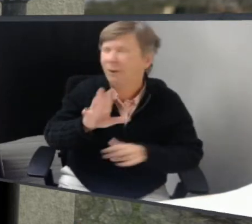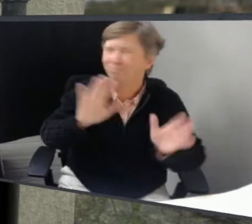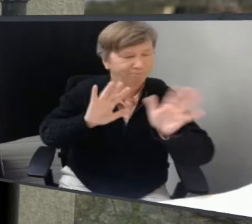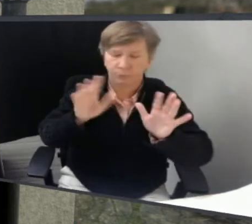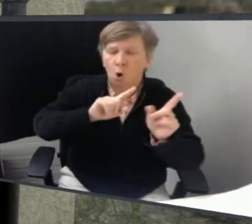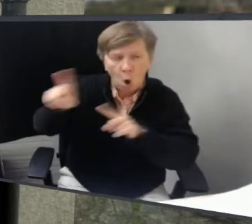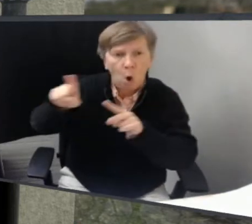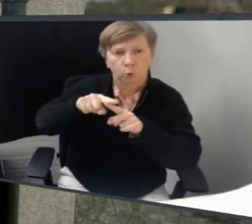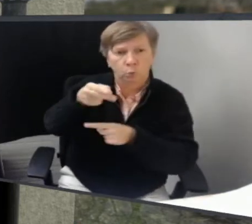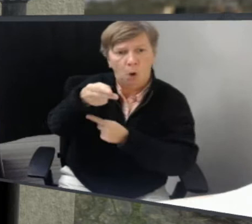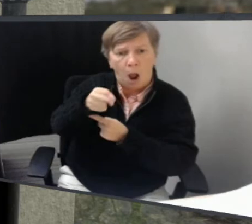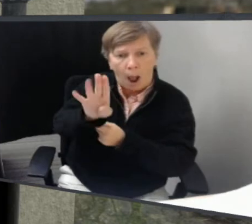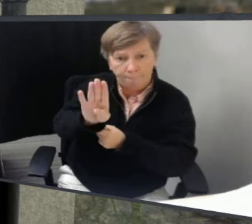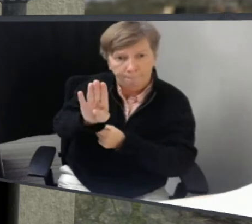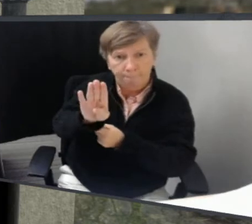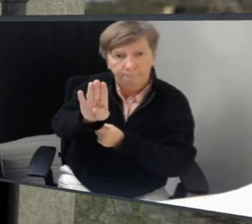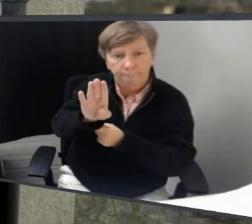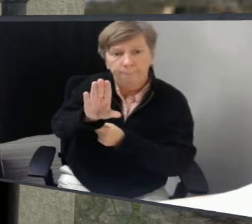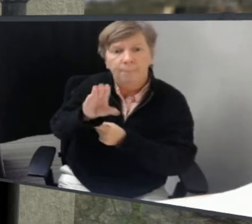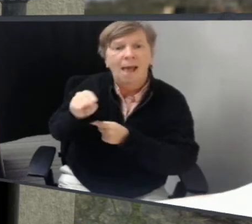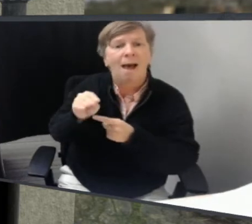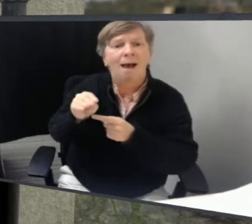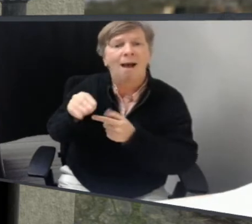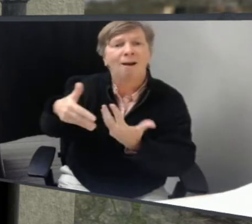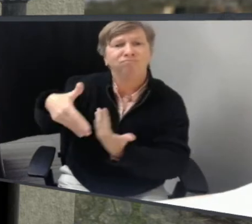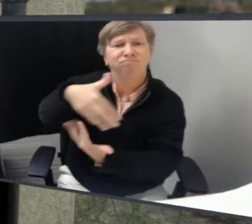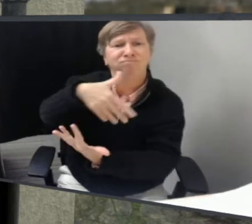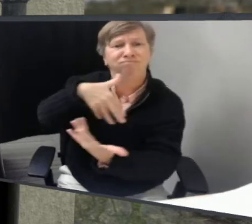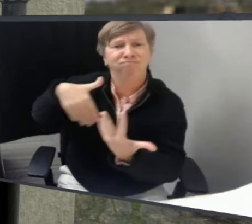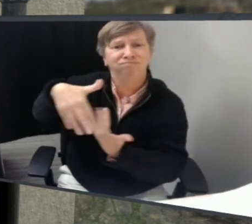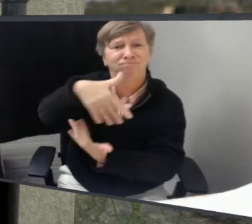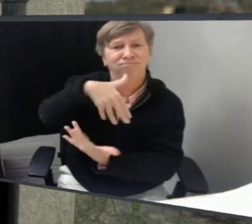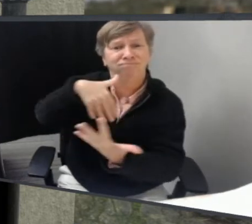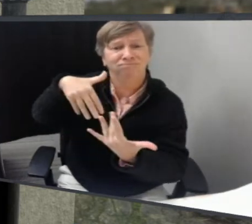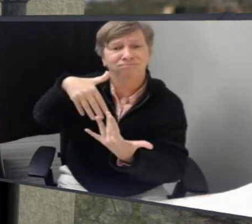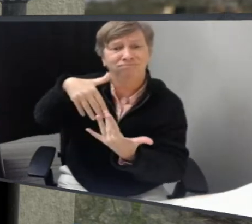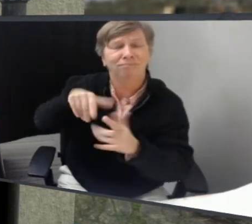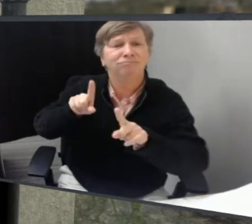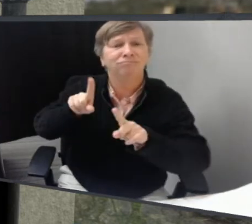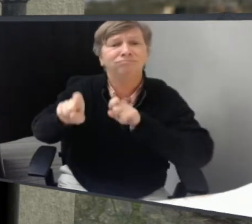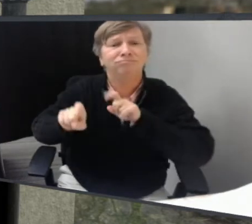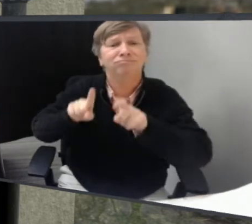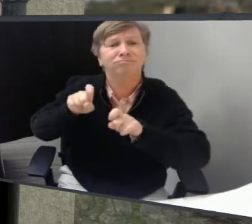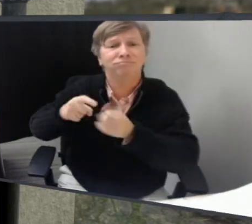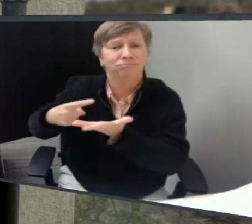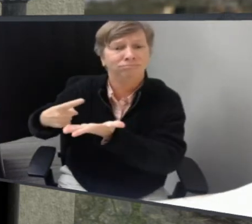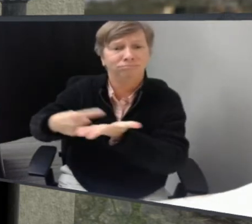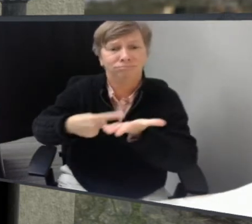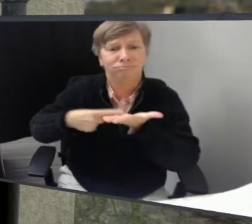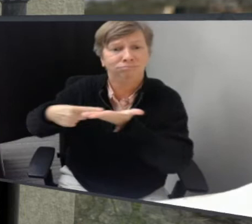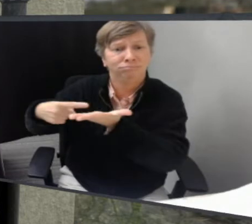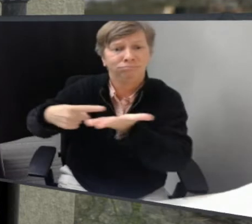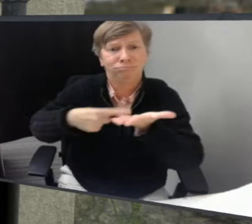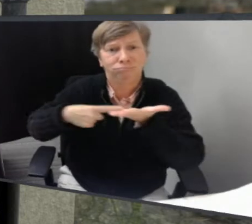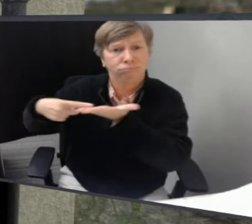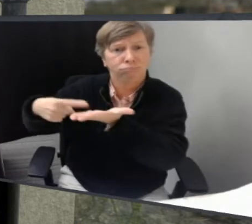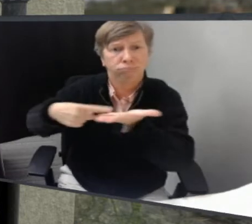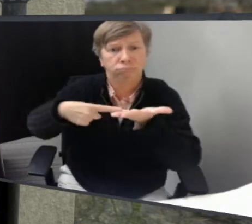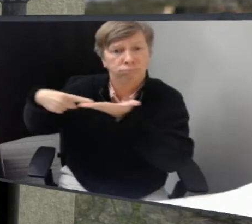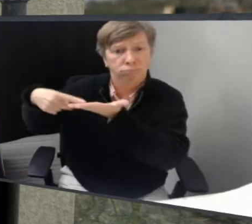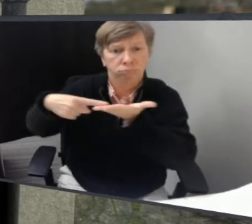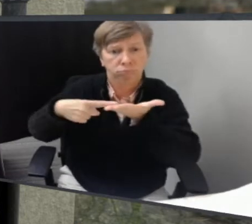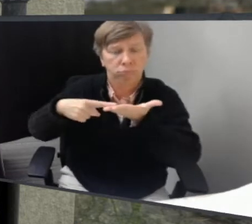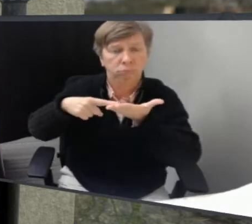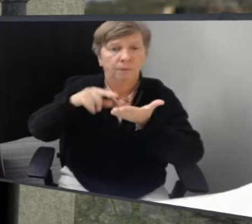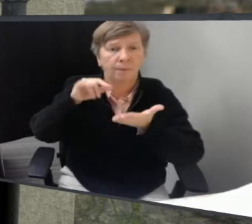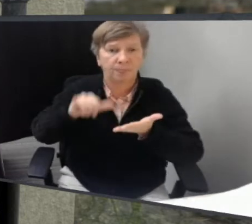as the presenters, would then move over to Hubs for that social time for questions and answers and